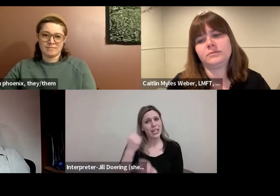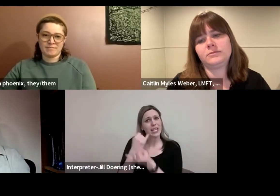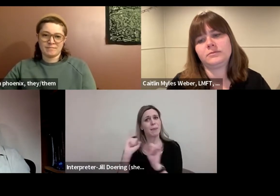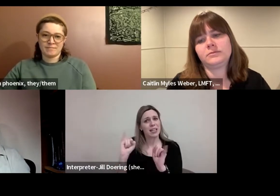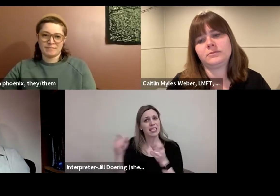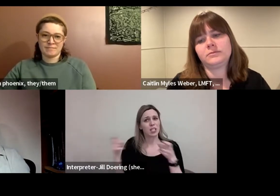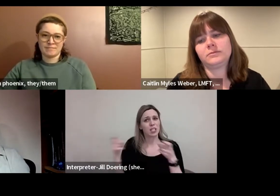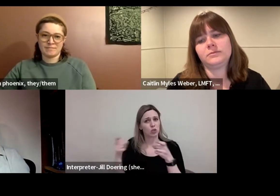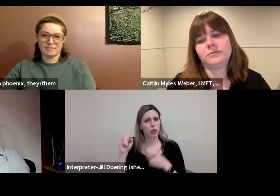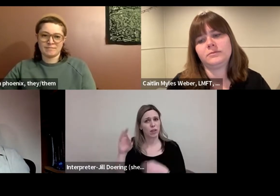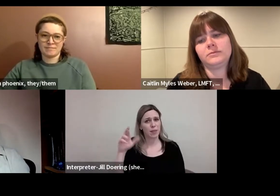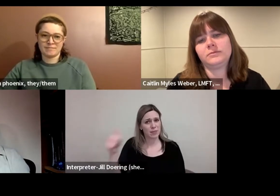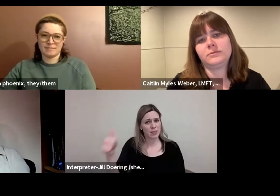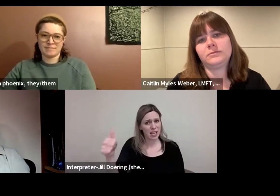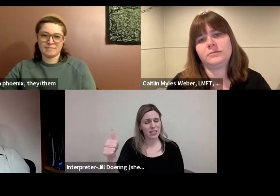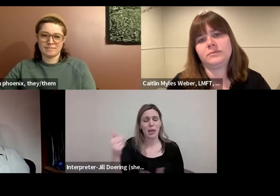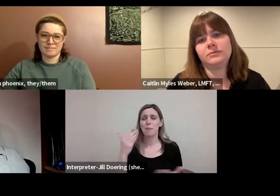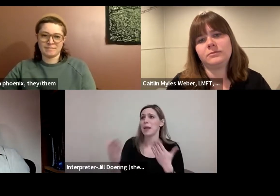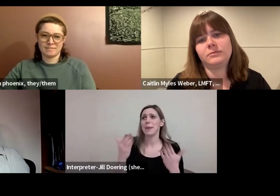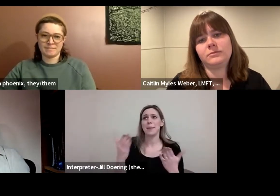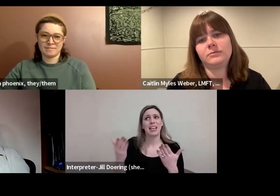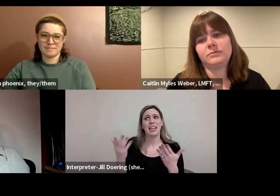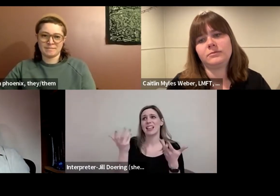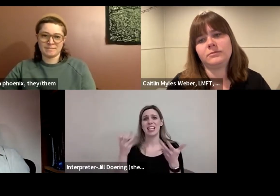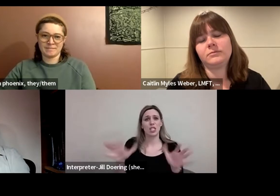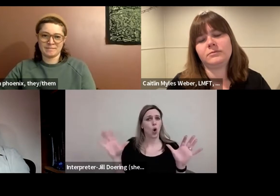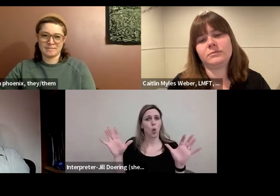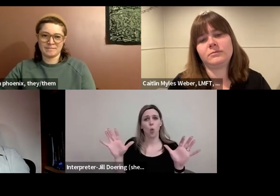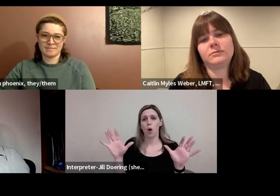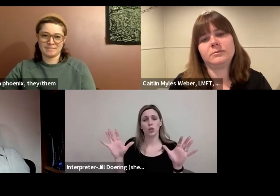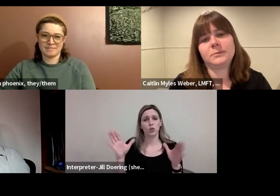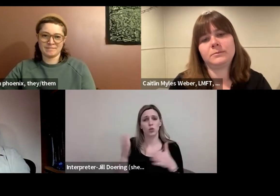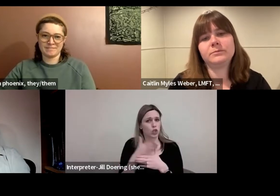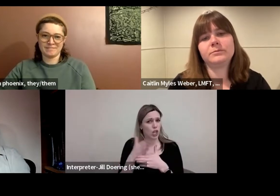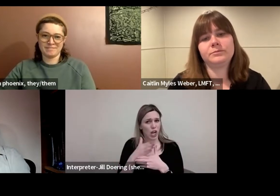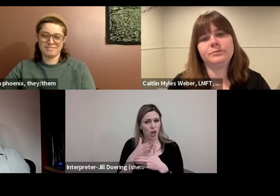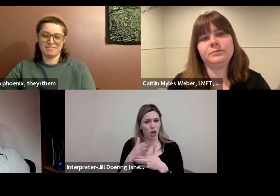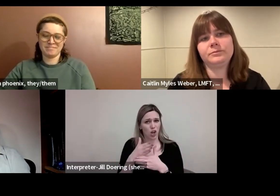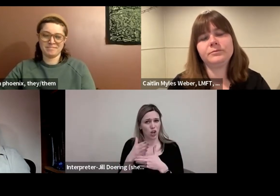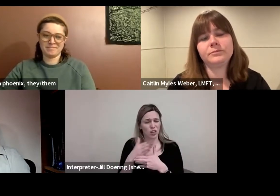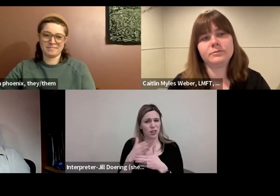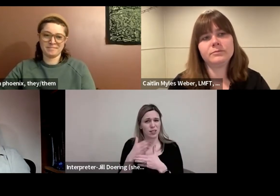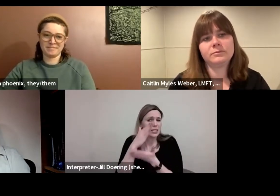with pieces of data that may be useful in helping that therapeutic relationship for both sides.